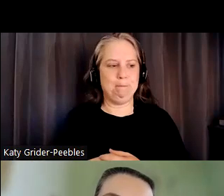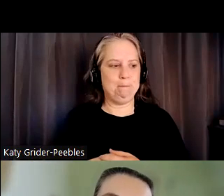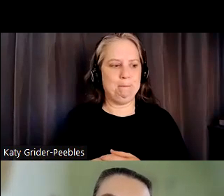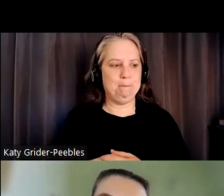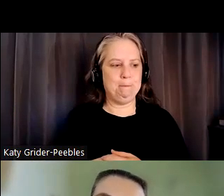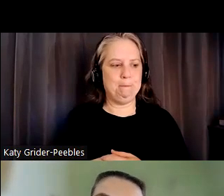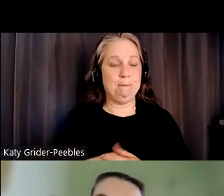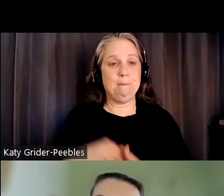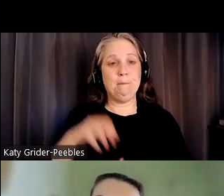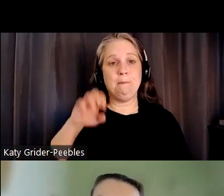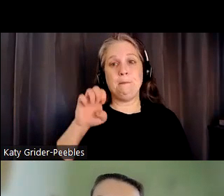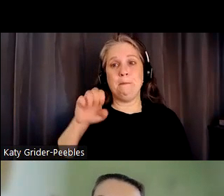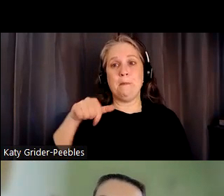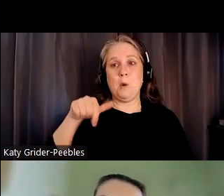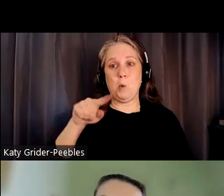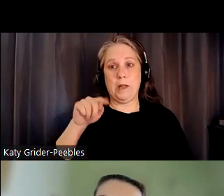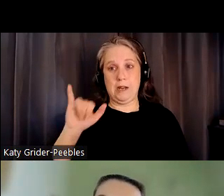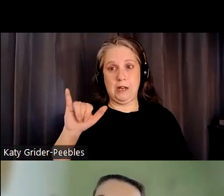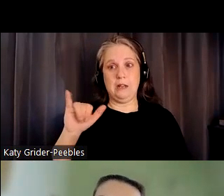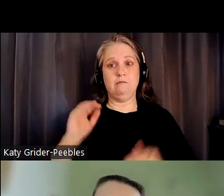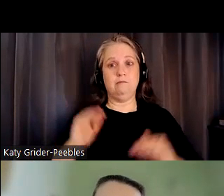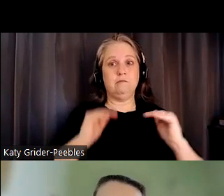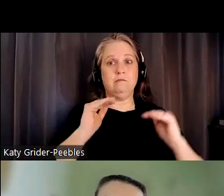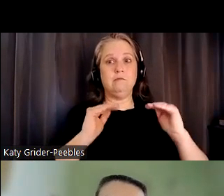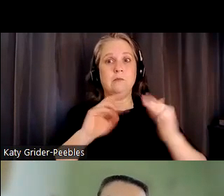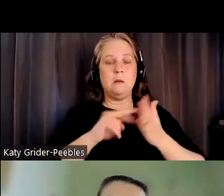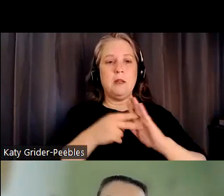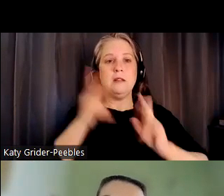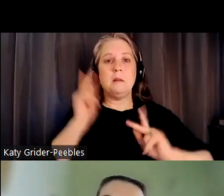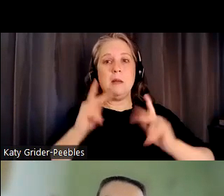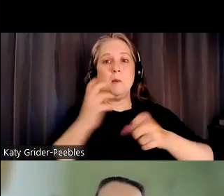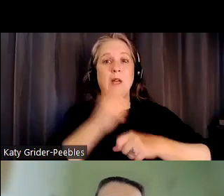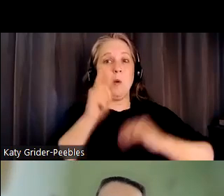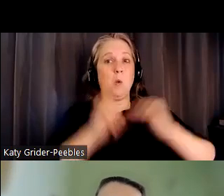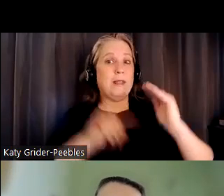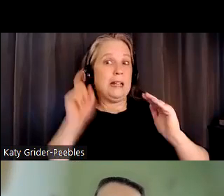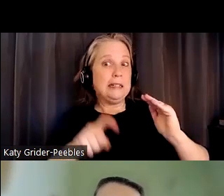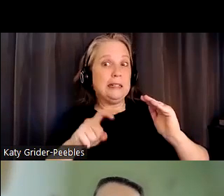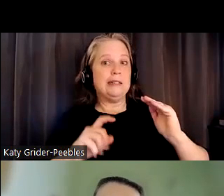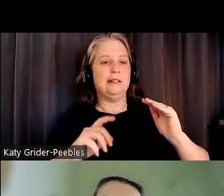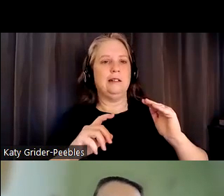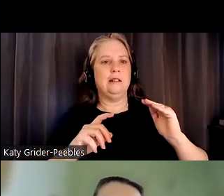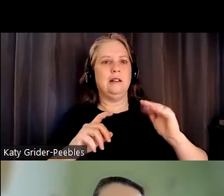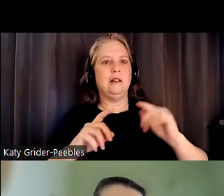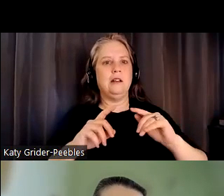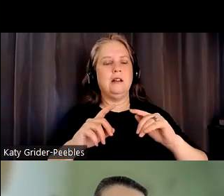Equity means that everybody gets what they need, and they have an equal opportunity to participate.